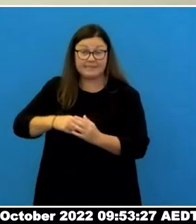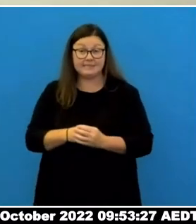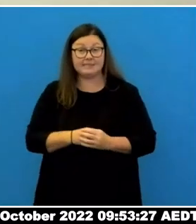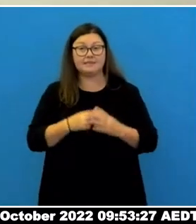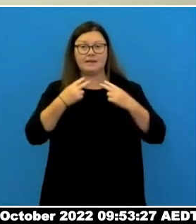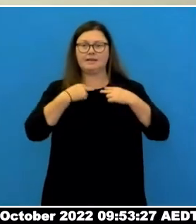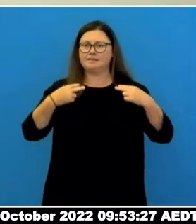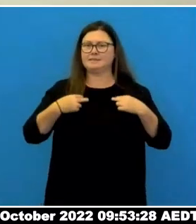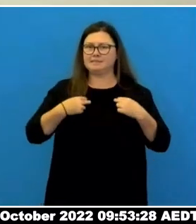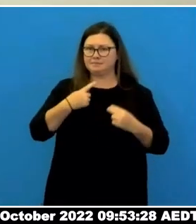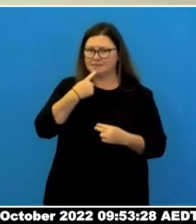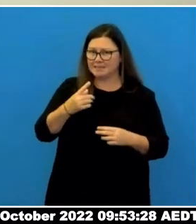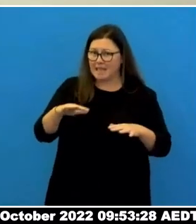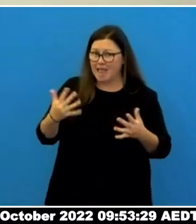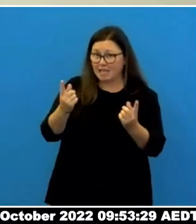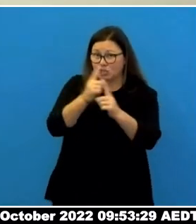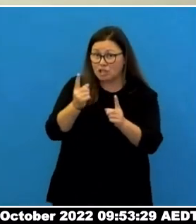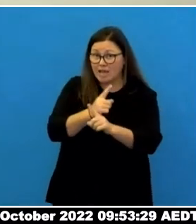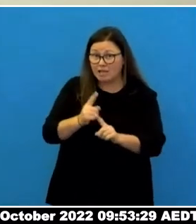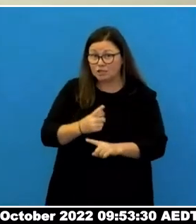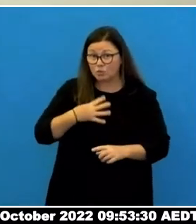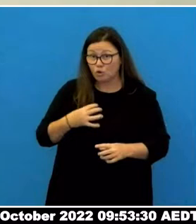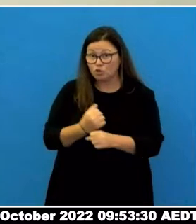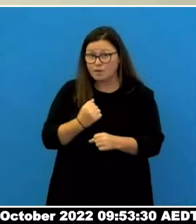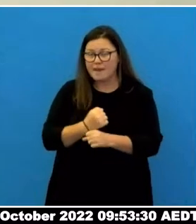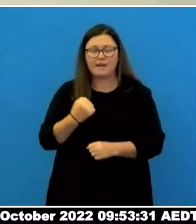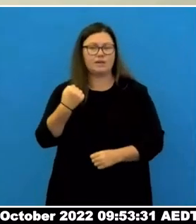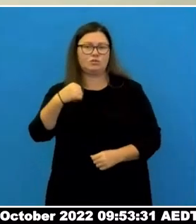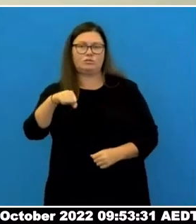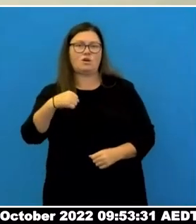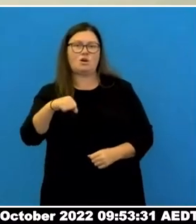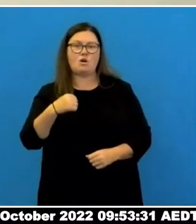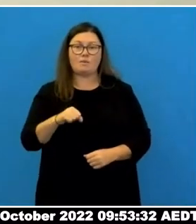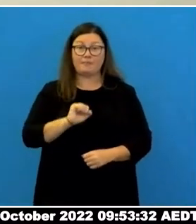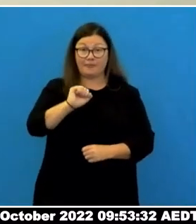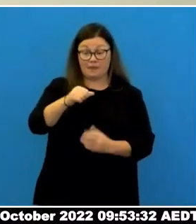Not that I'm aware of at this stage. And its contents are true and correct? Yes, as far as I'm aware, yes.